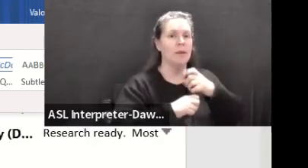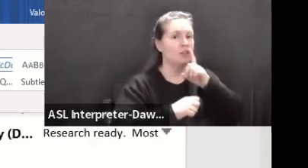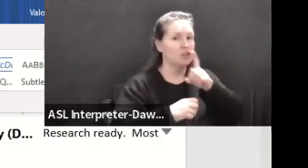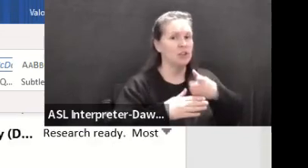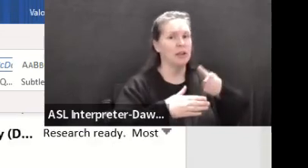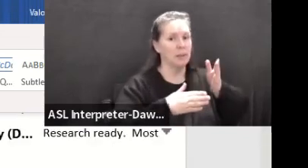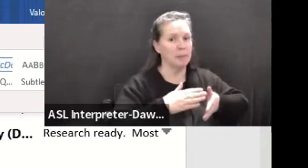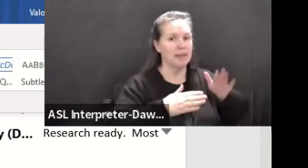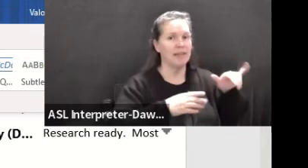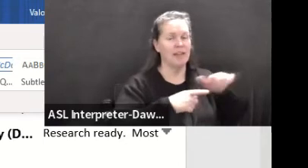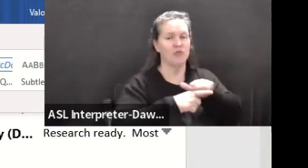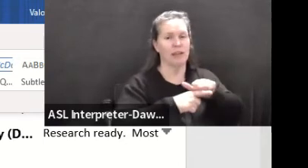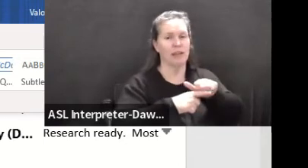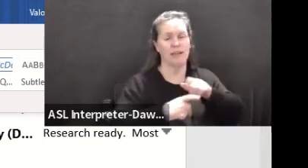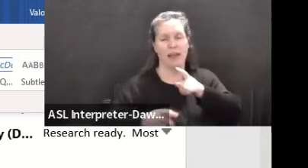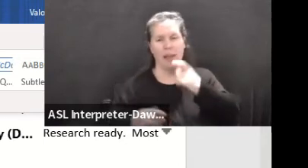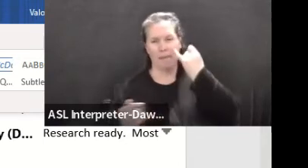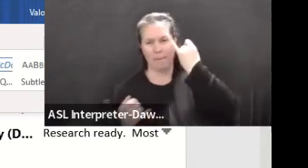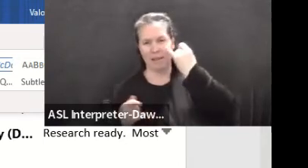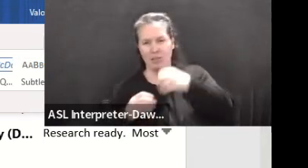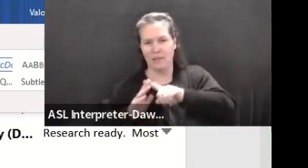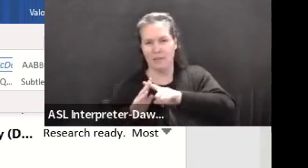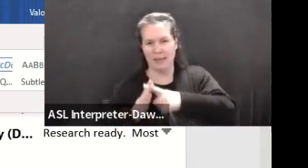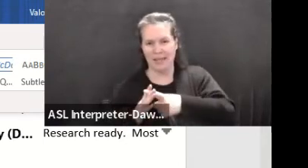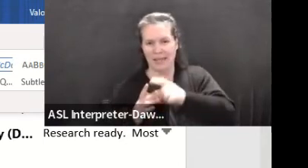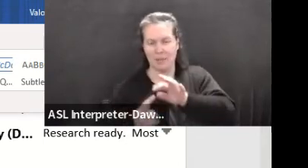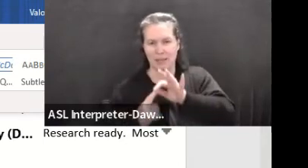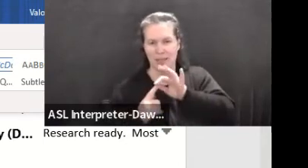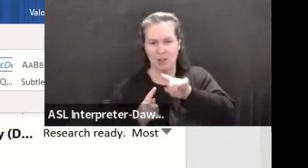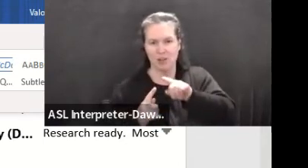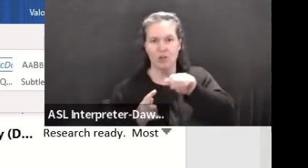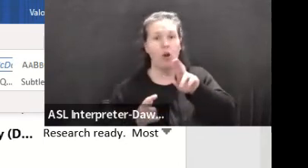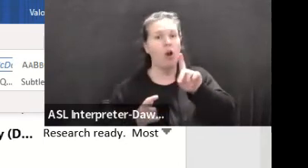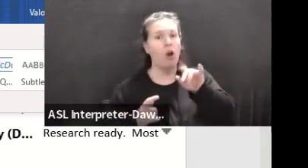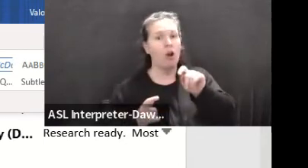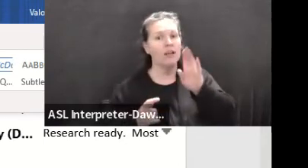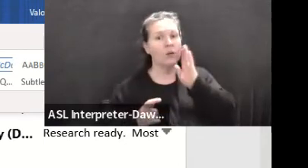[Christine] And I imagine in the beginning in particular, that auditing would be pretty intense.